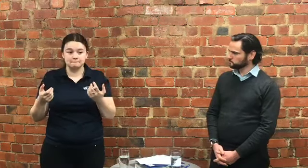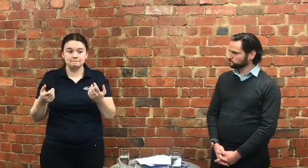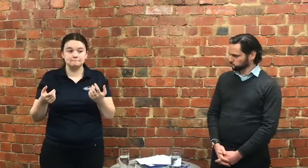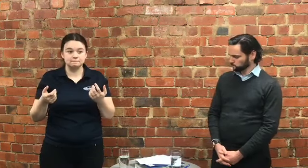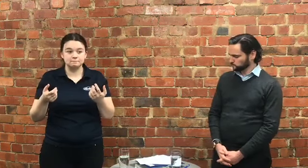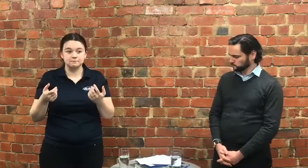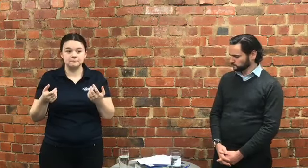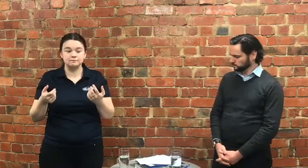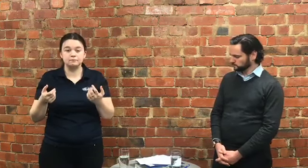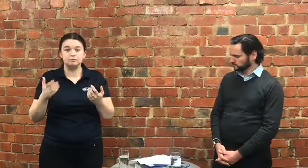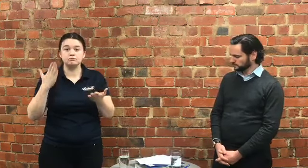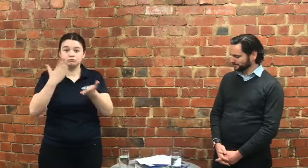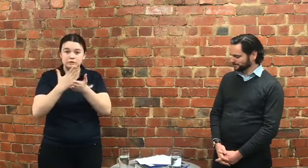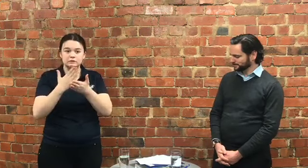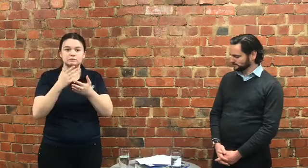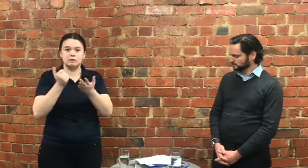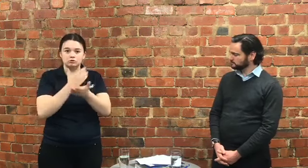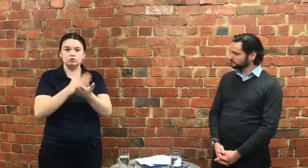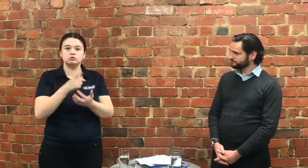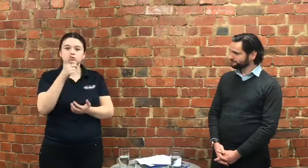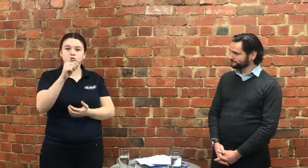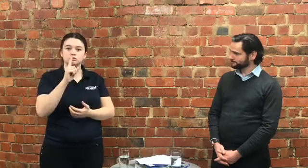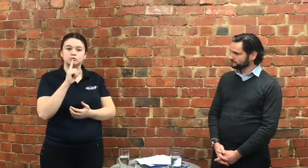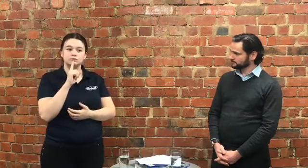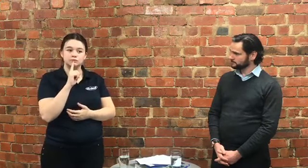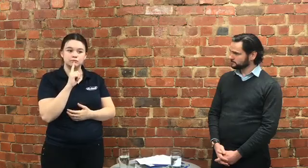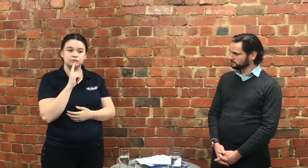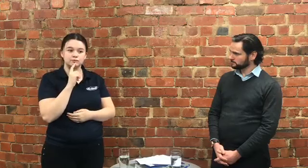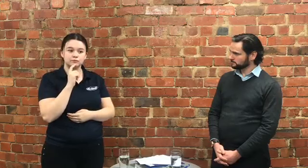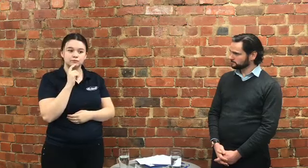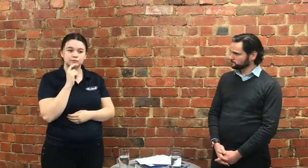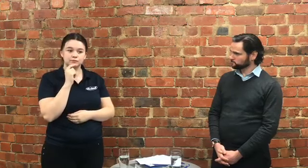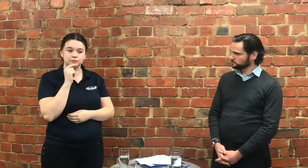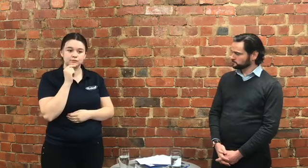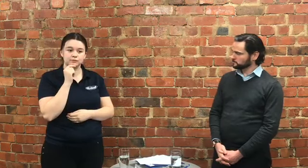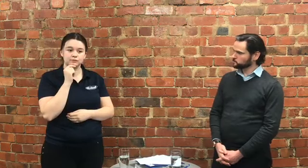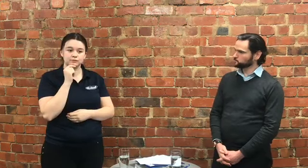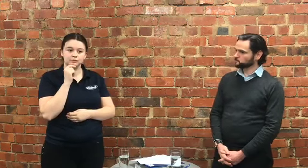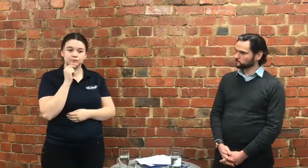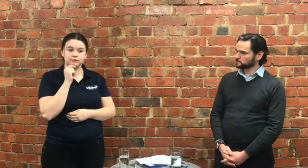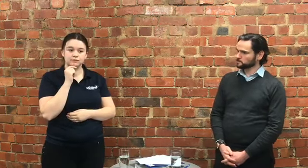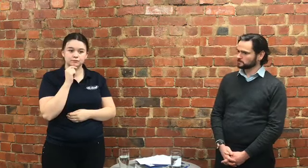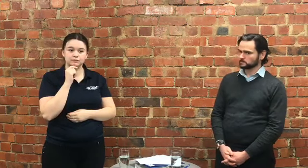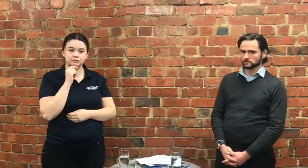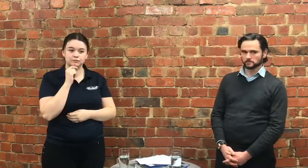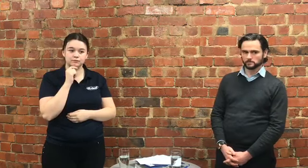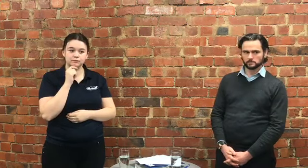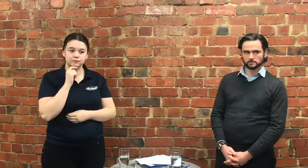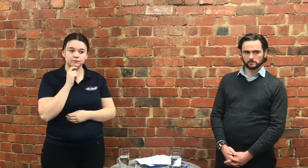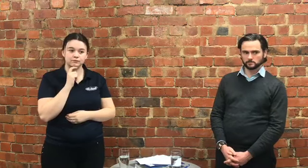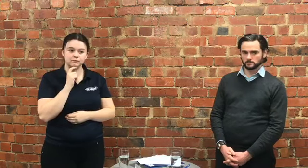whether you want to be through a third party like an account firm or a small business, whether you want to be self-managed,